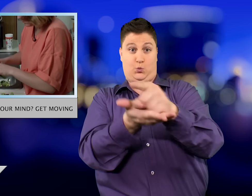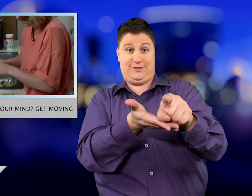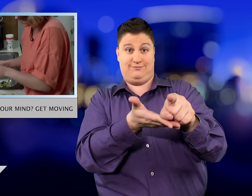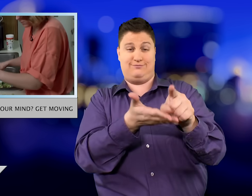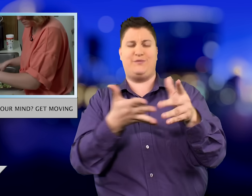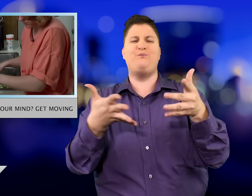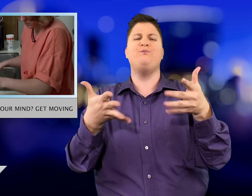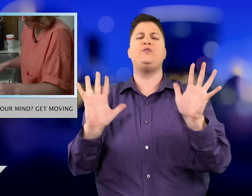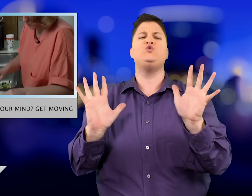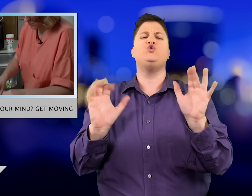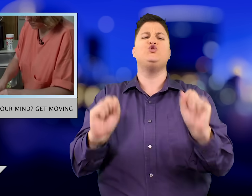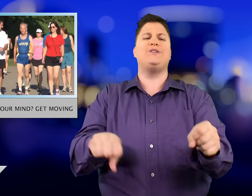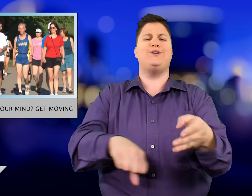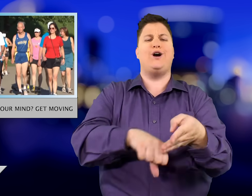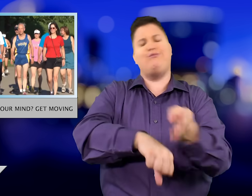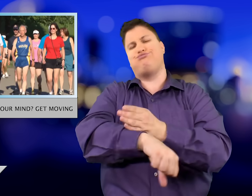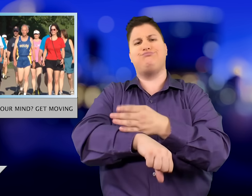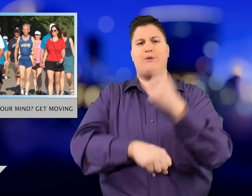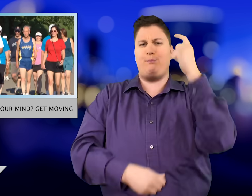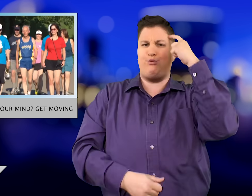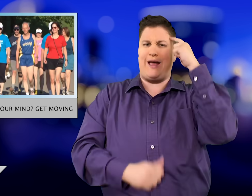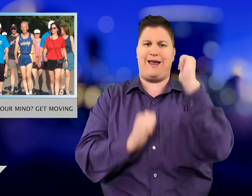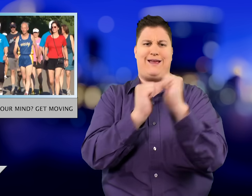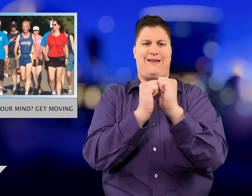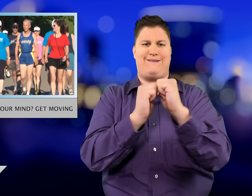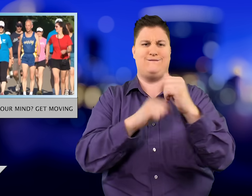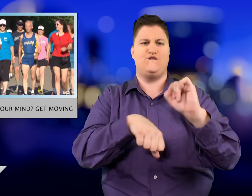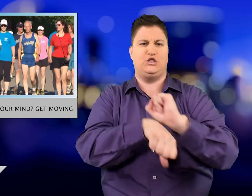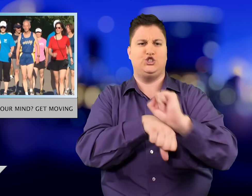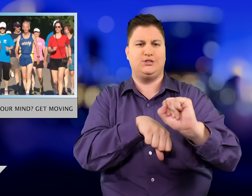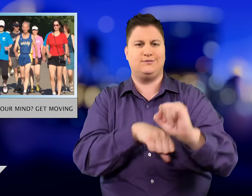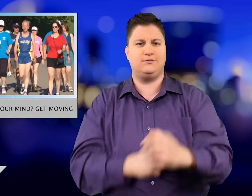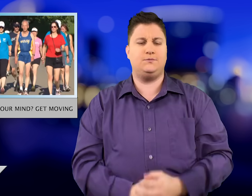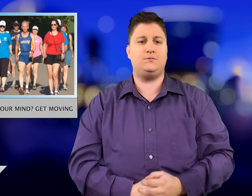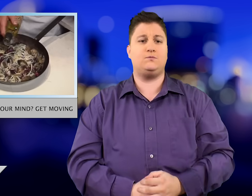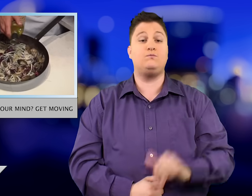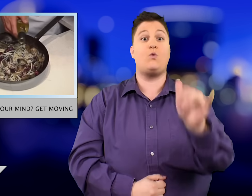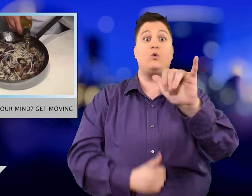three times a week can improve your brain function.